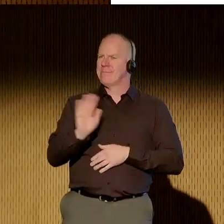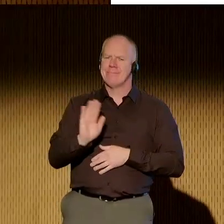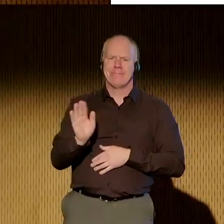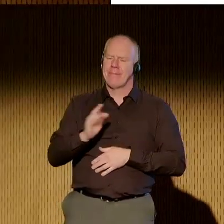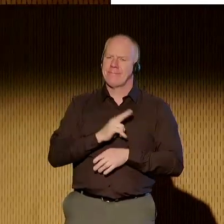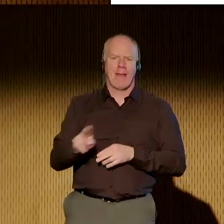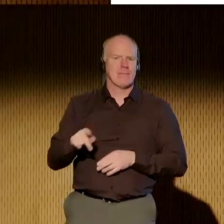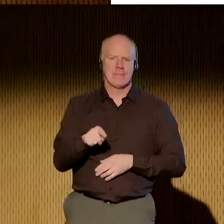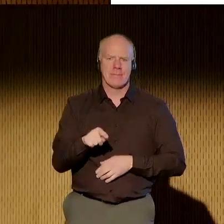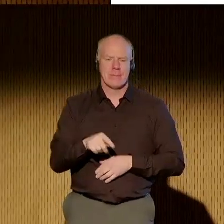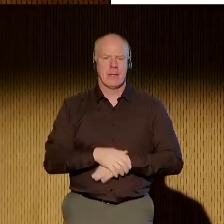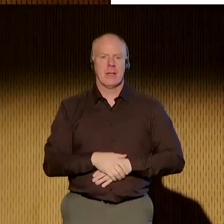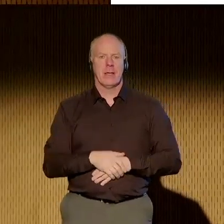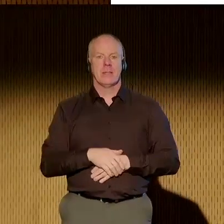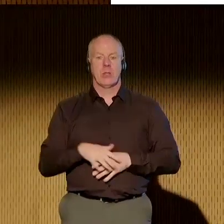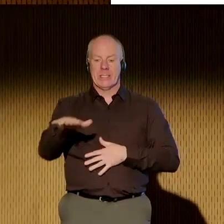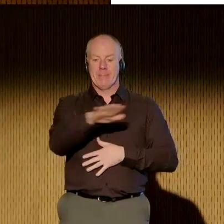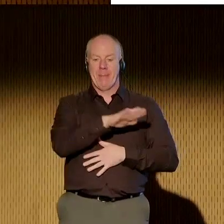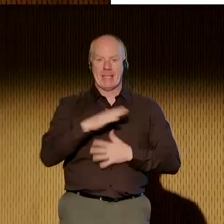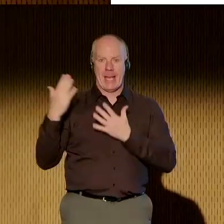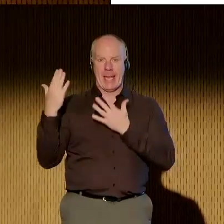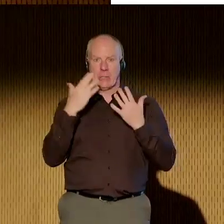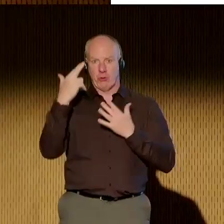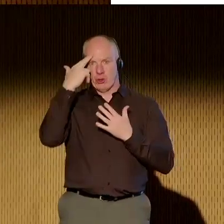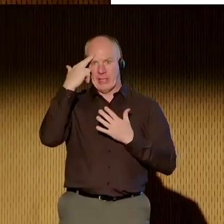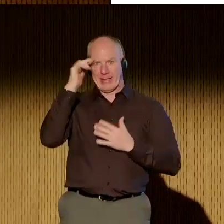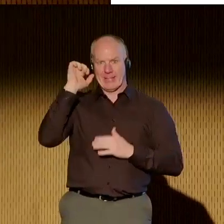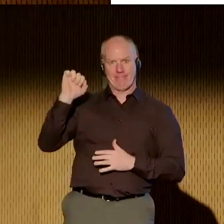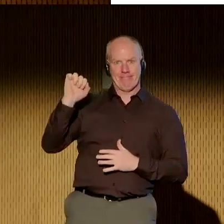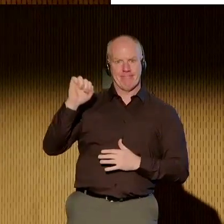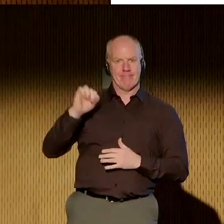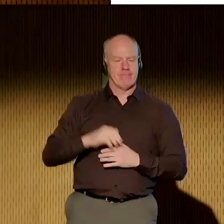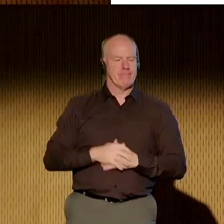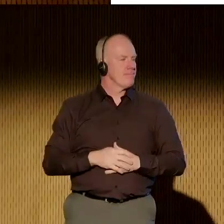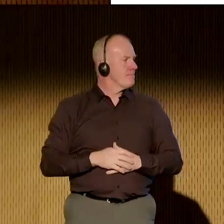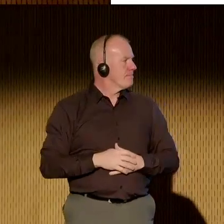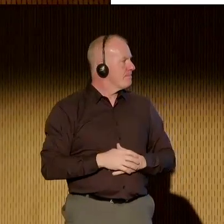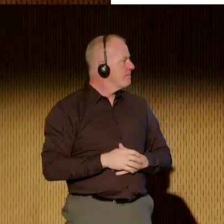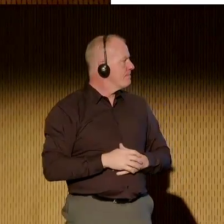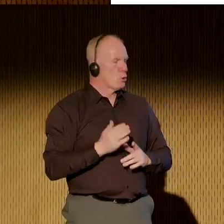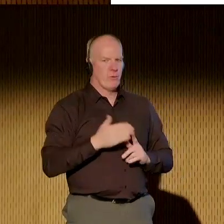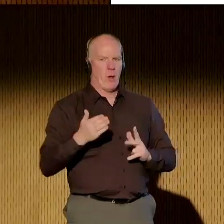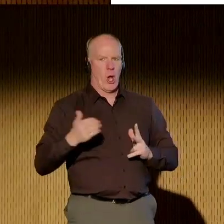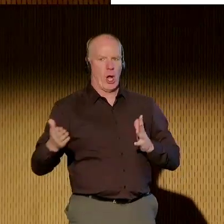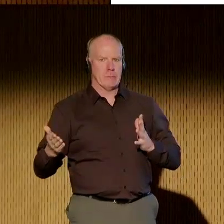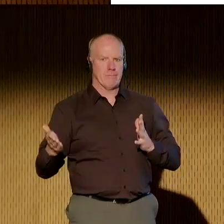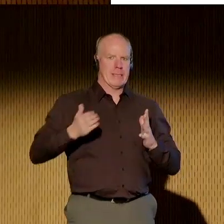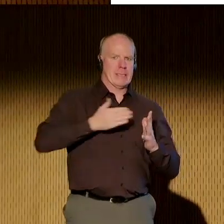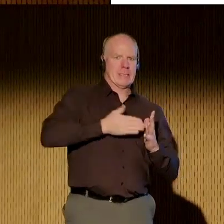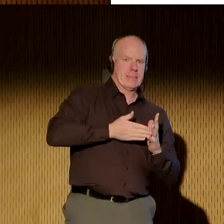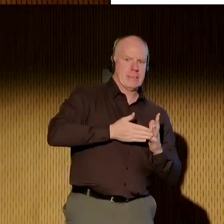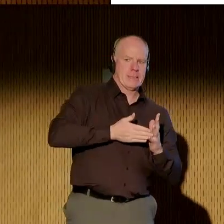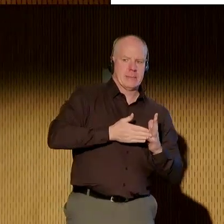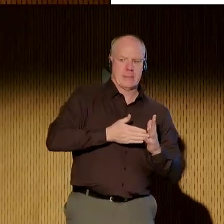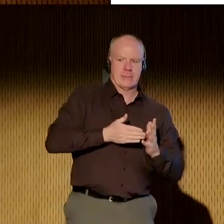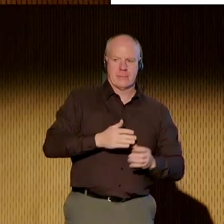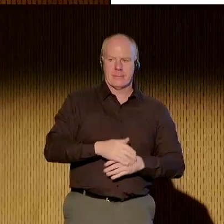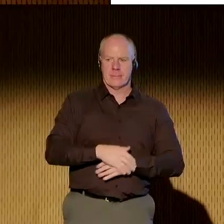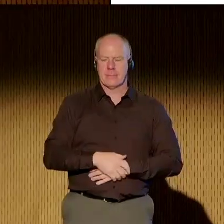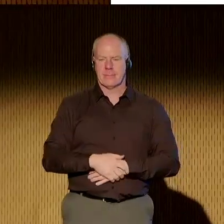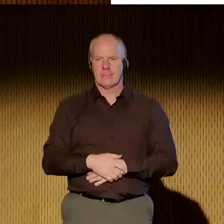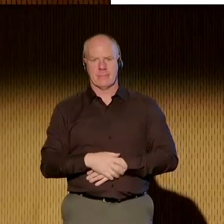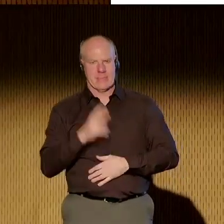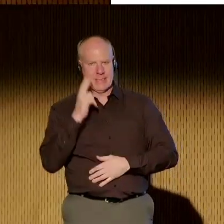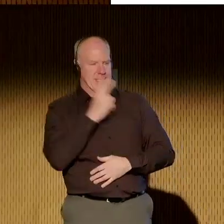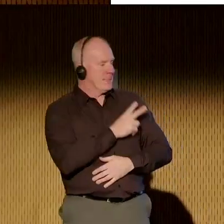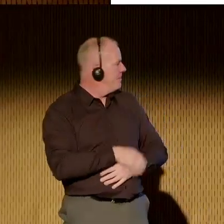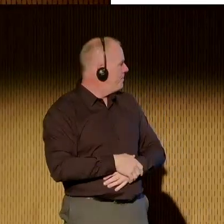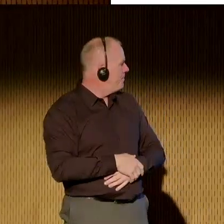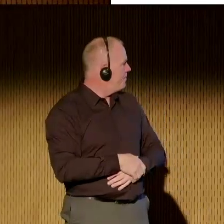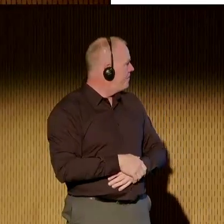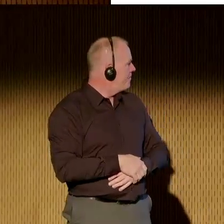we start from the spatial literacy..oh went too far. I'm sorry. Here we are. Sorry. So we start